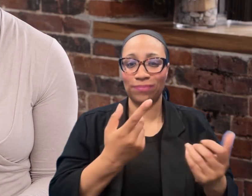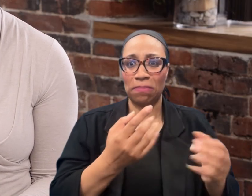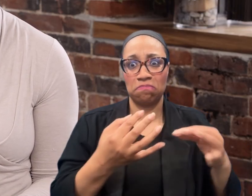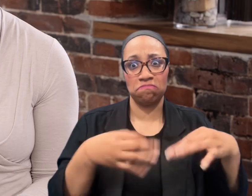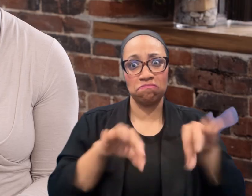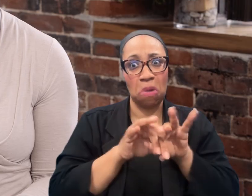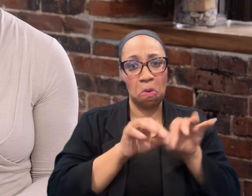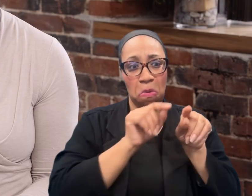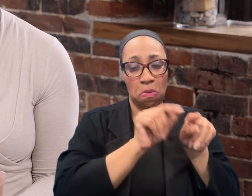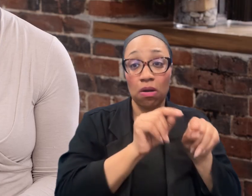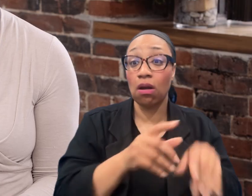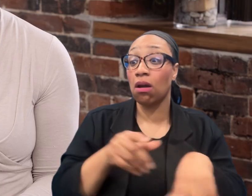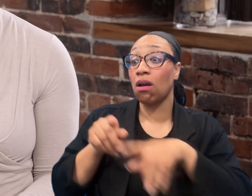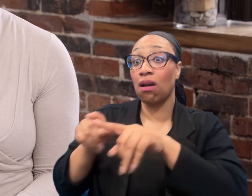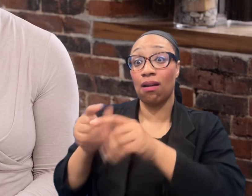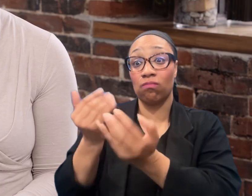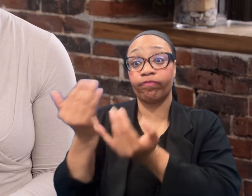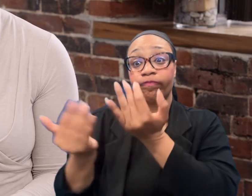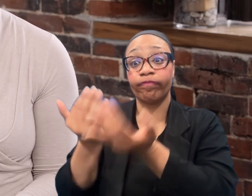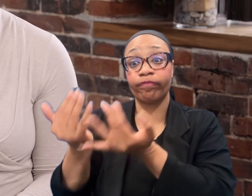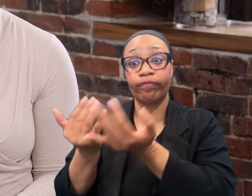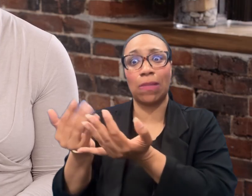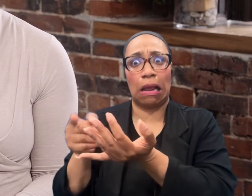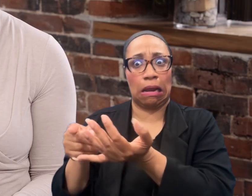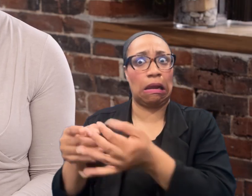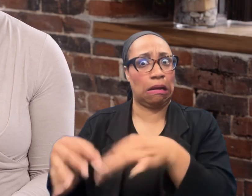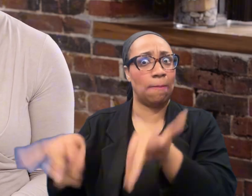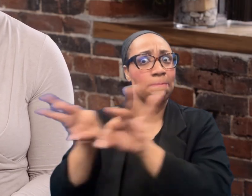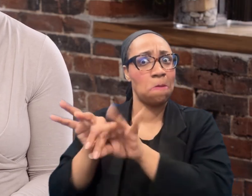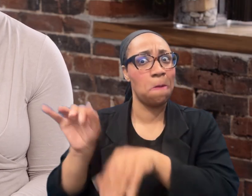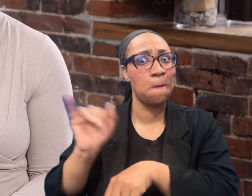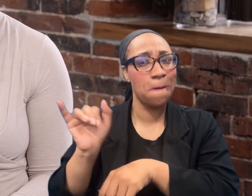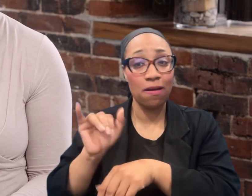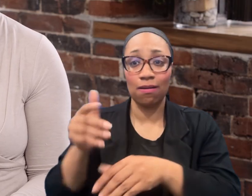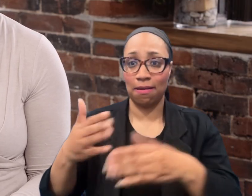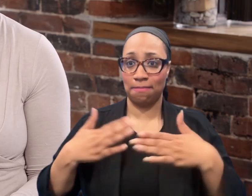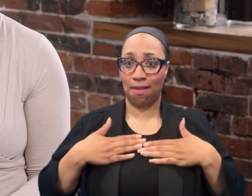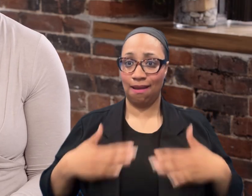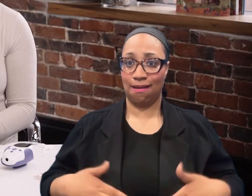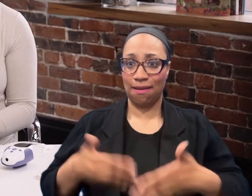are born prematurely, any babies under 3 months old, or any babies with a sensitive immune system.